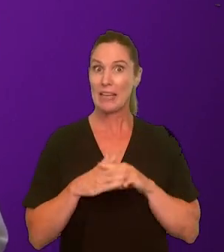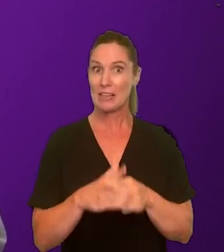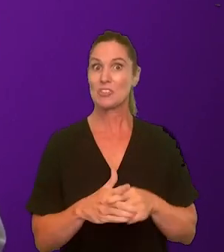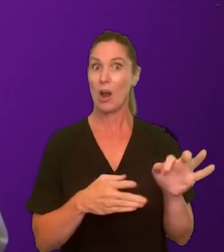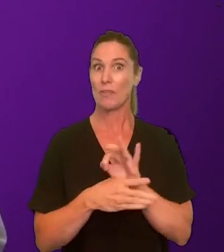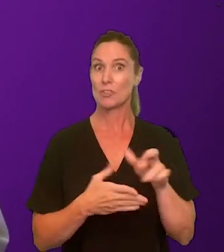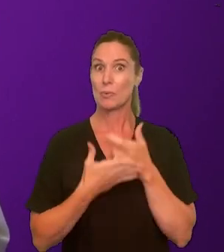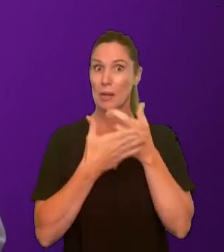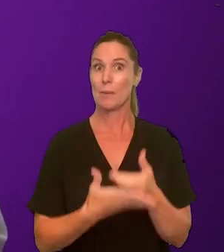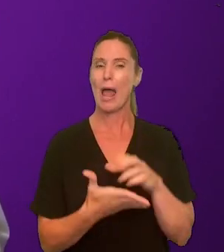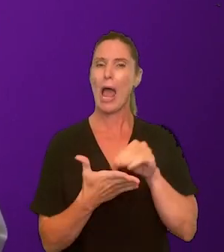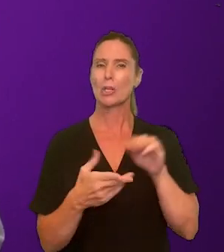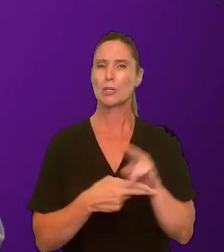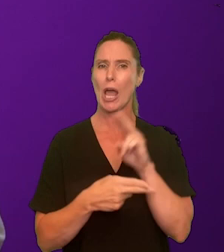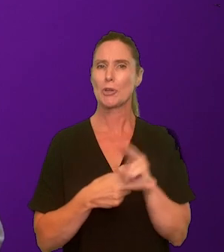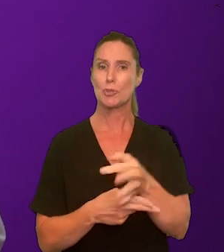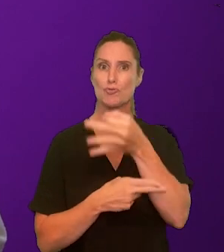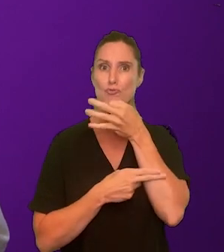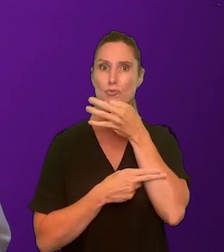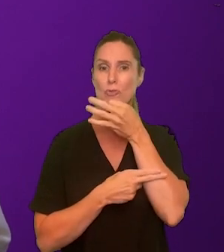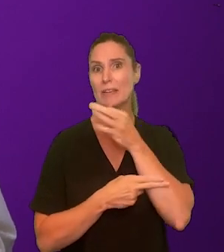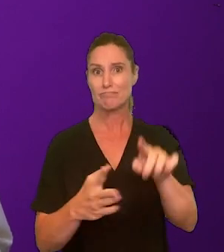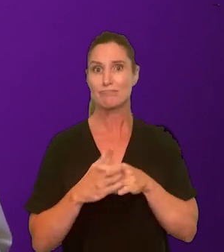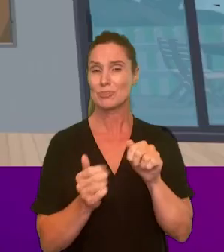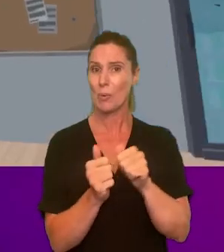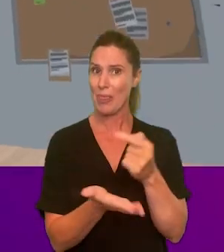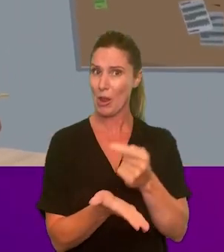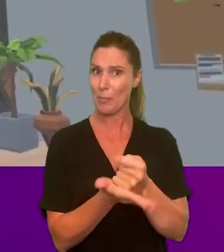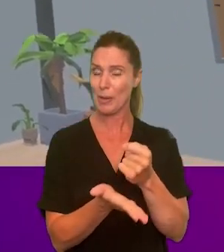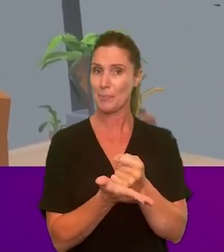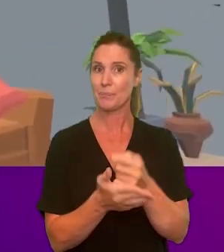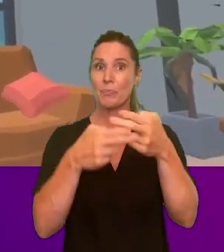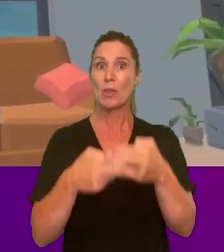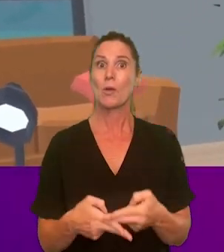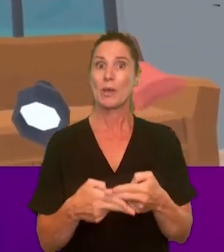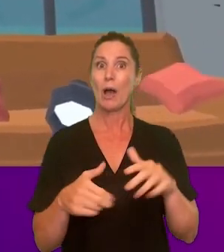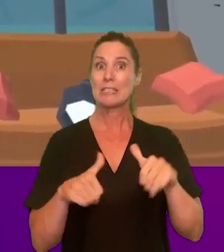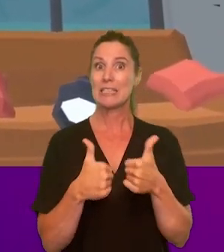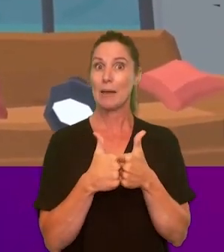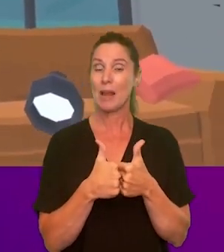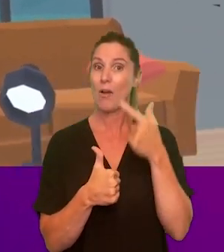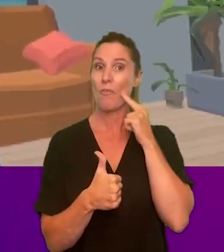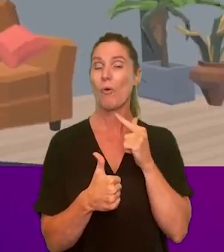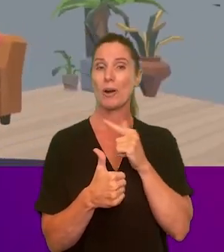and learn to use a prosthesis as soon as they can start with therapy. We co-design our gamified clinical interventions with the community